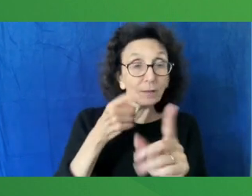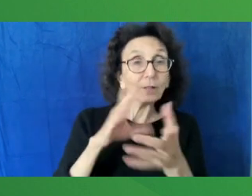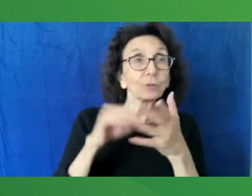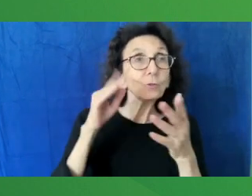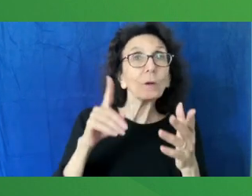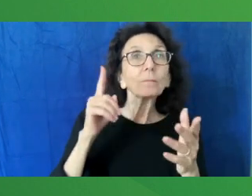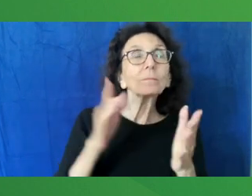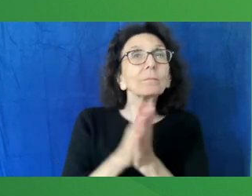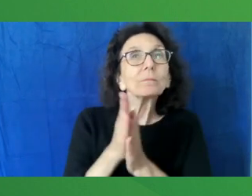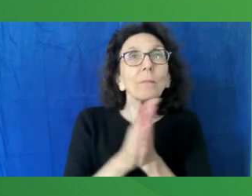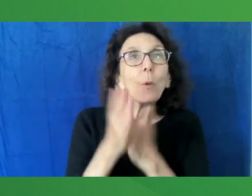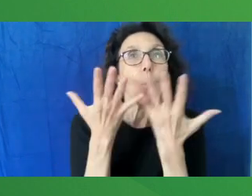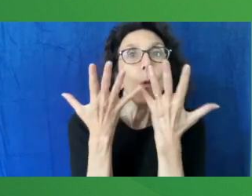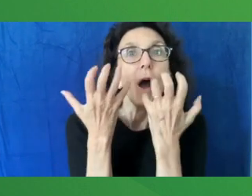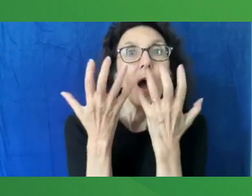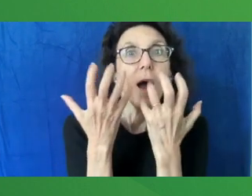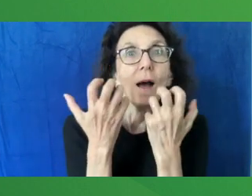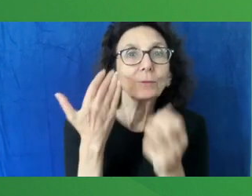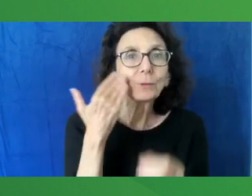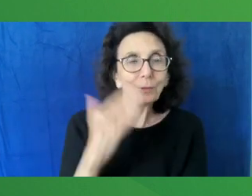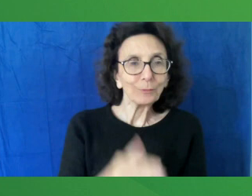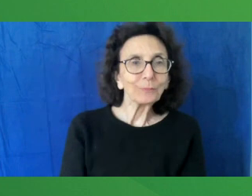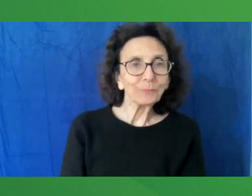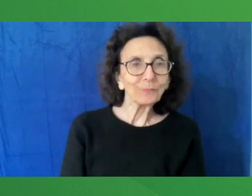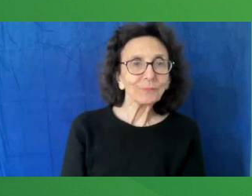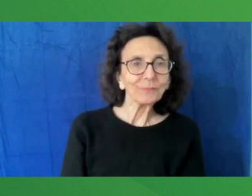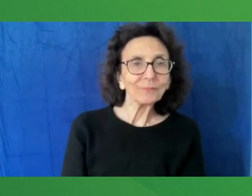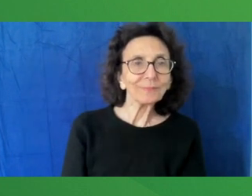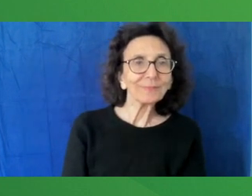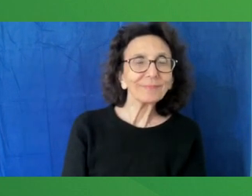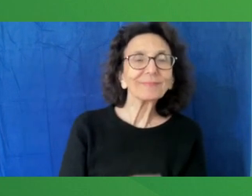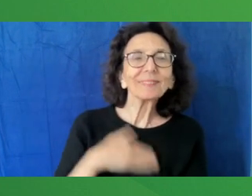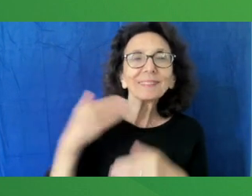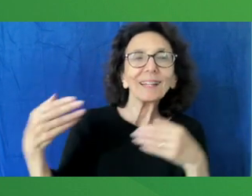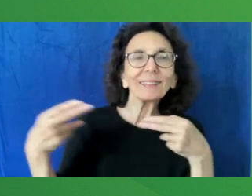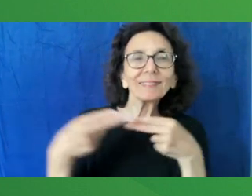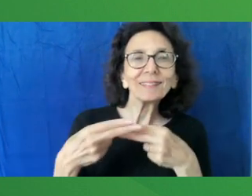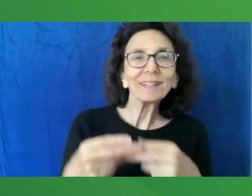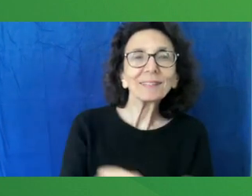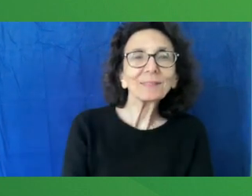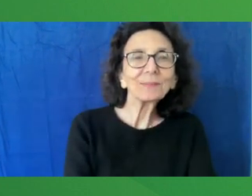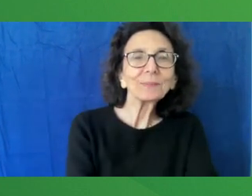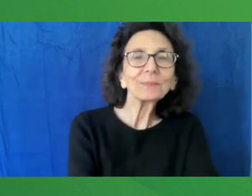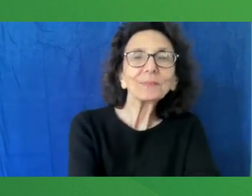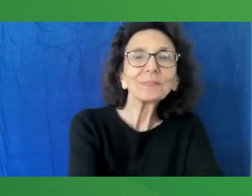OK, next slide.